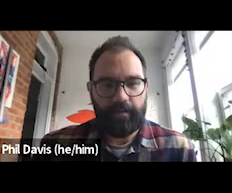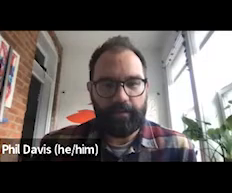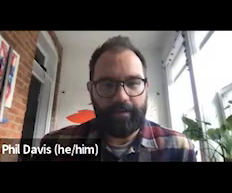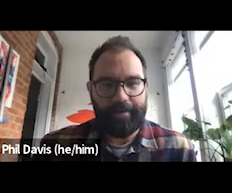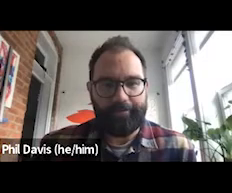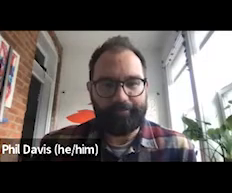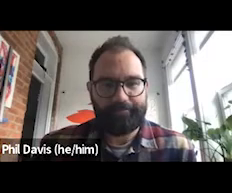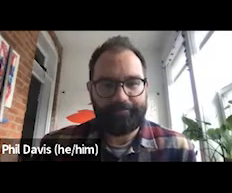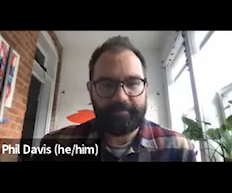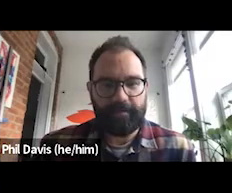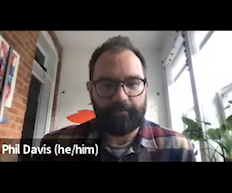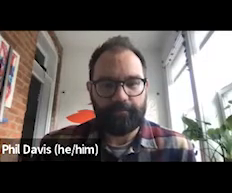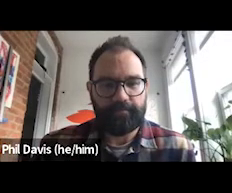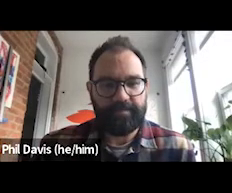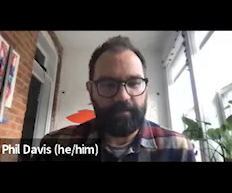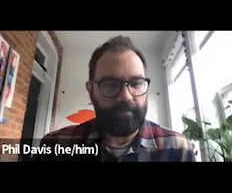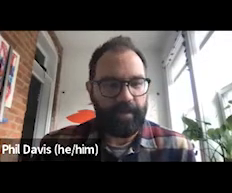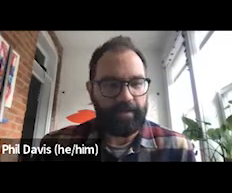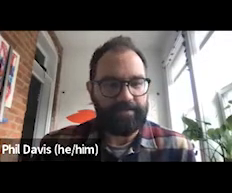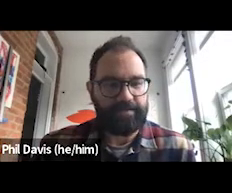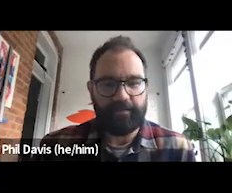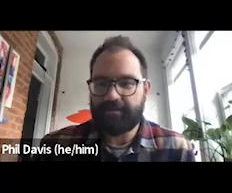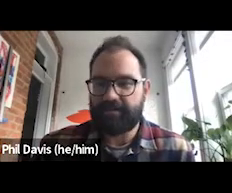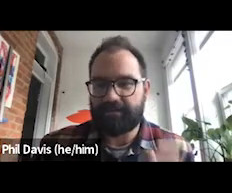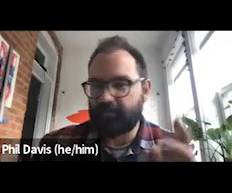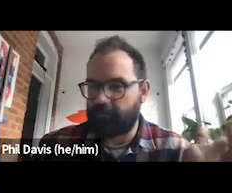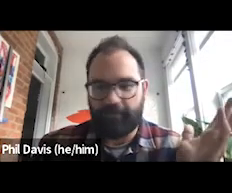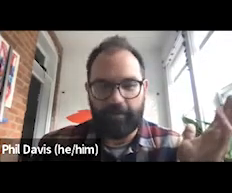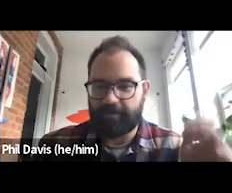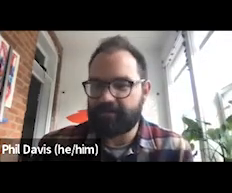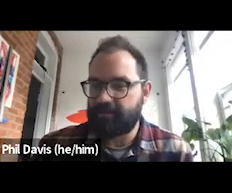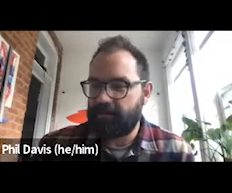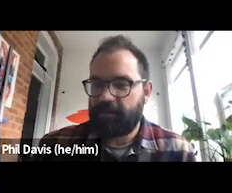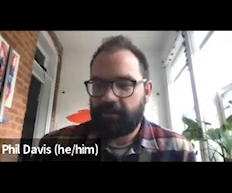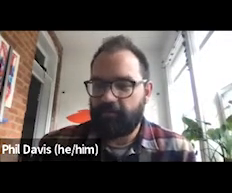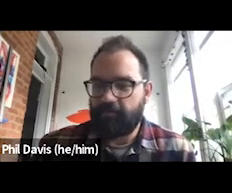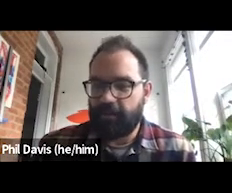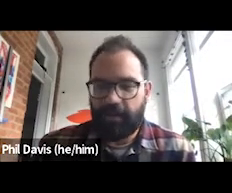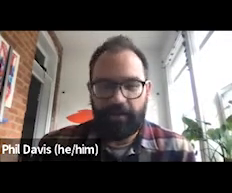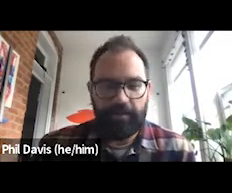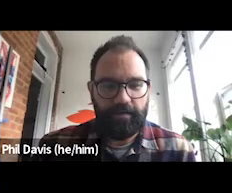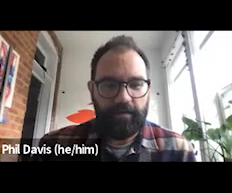So software packages. Here are more photos of the weekend.